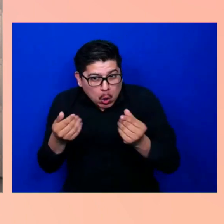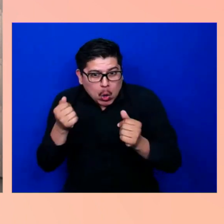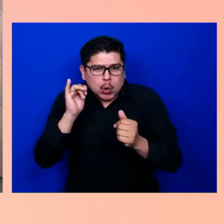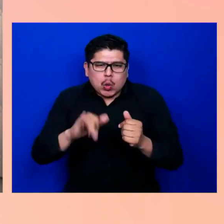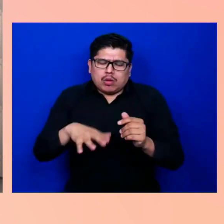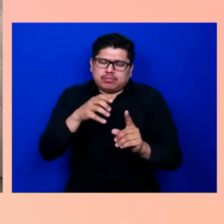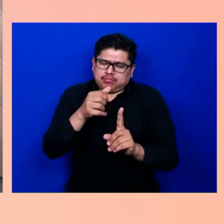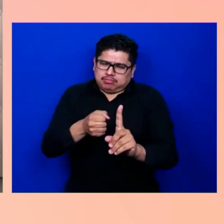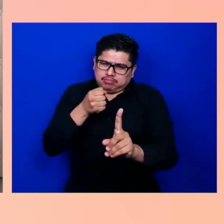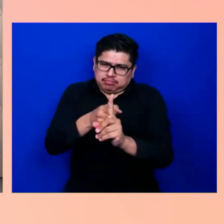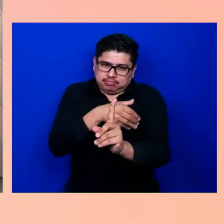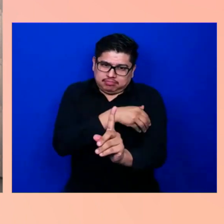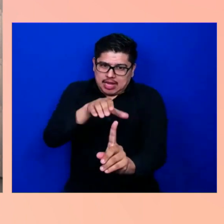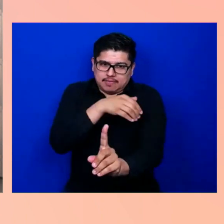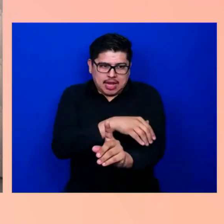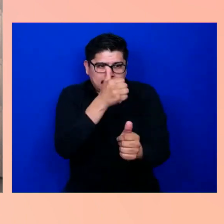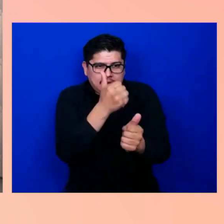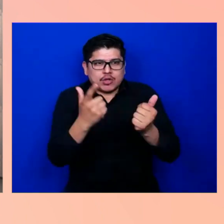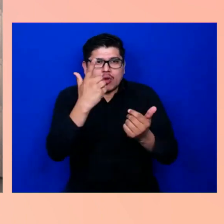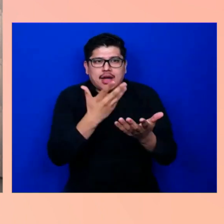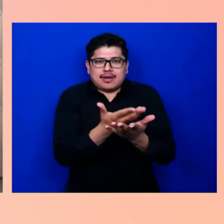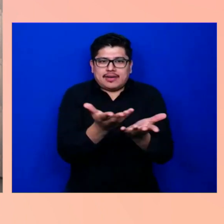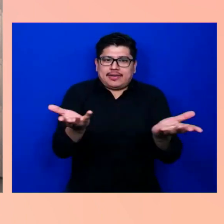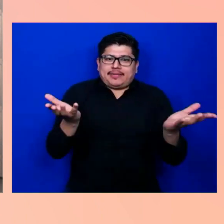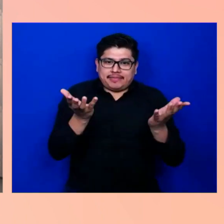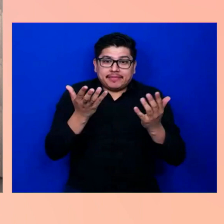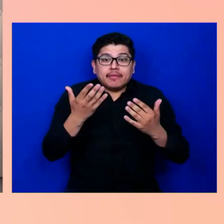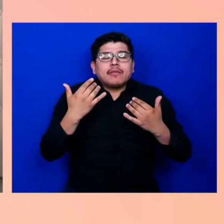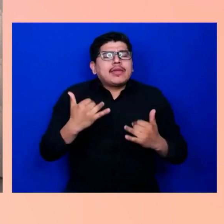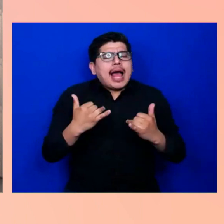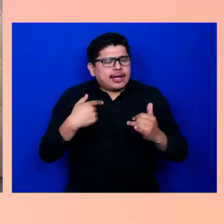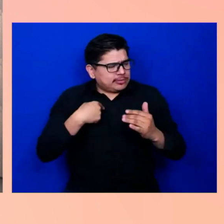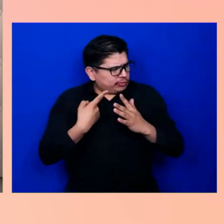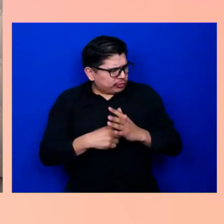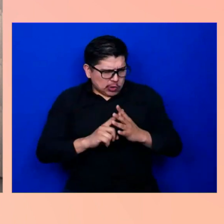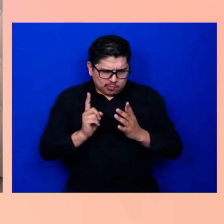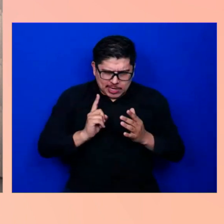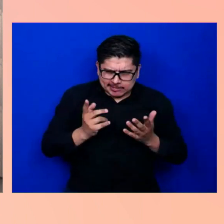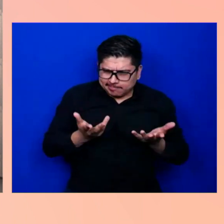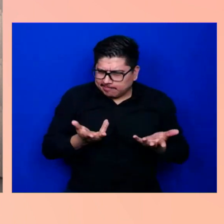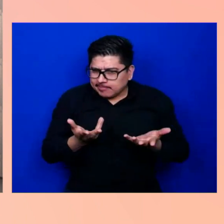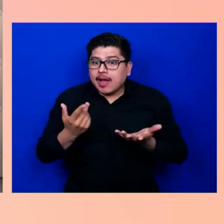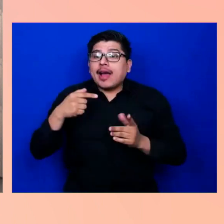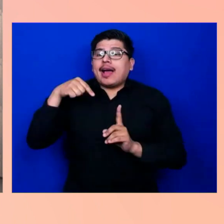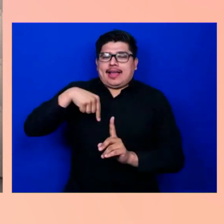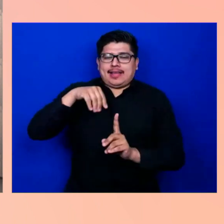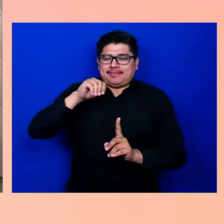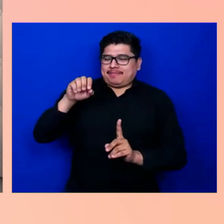So where do we start? For us at Microsoft, we put our efforts into these two focus areas,